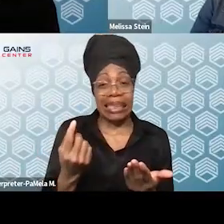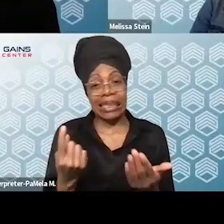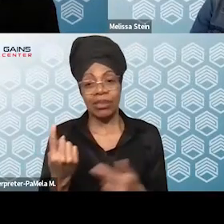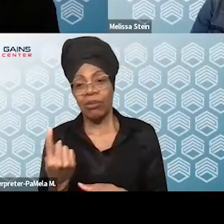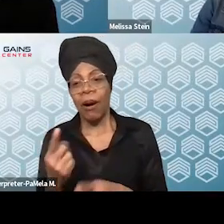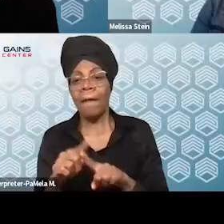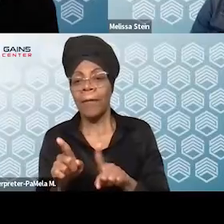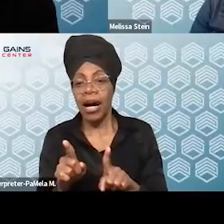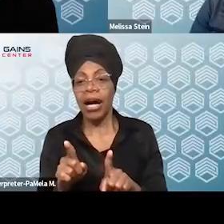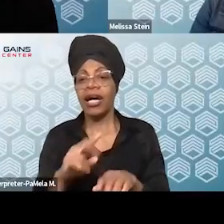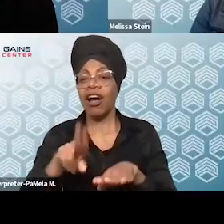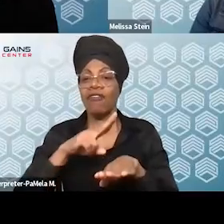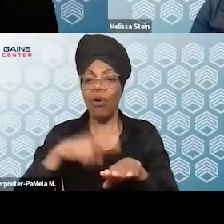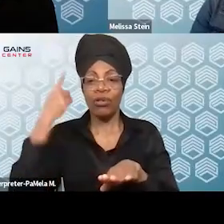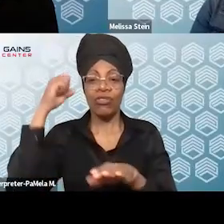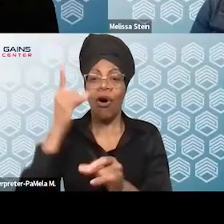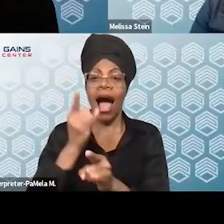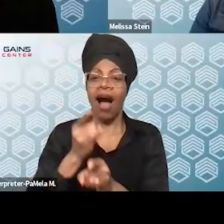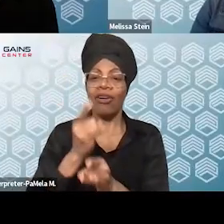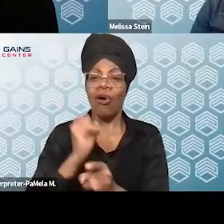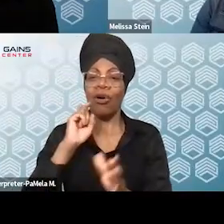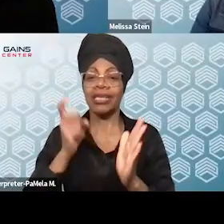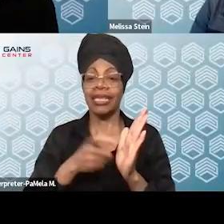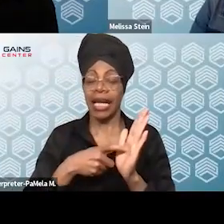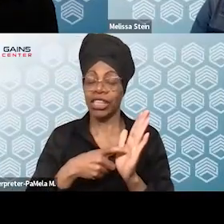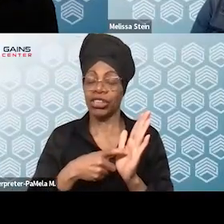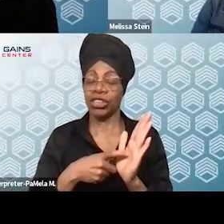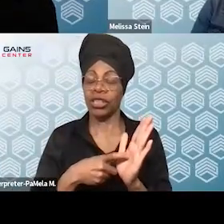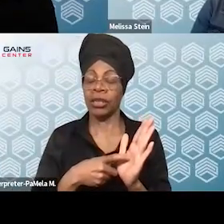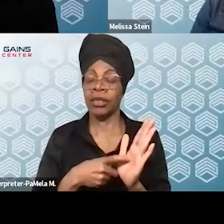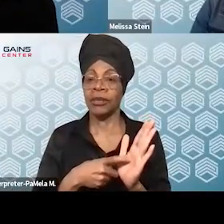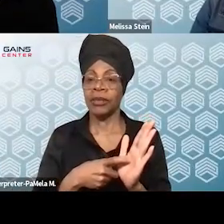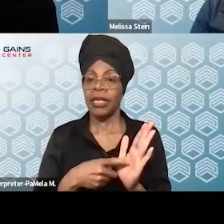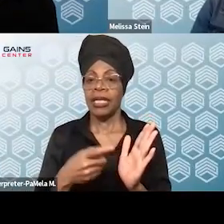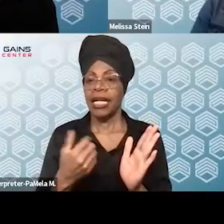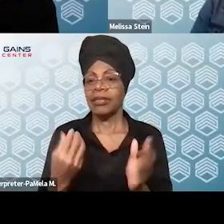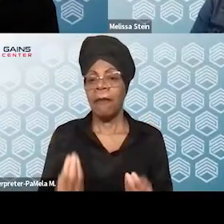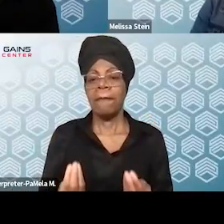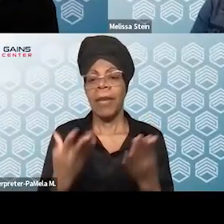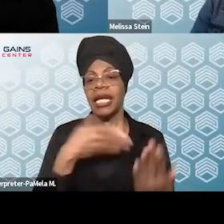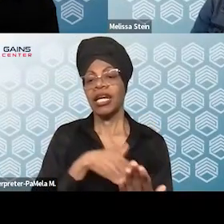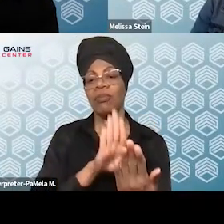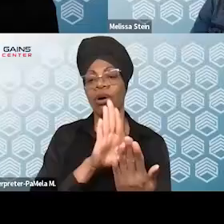Certainly for alcohol detection, there's many other ways to detect alcohol,